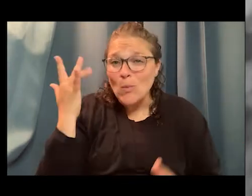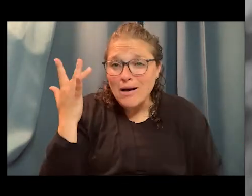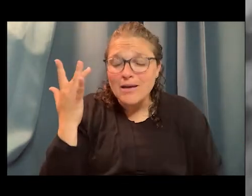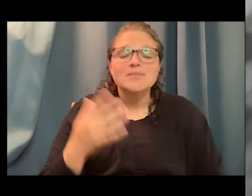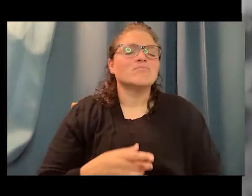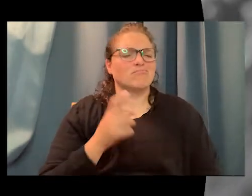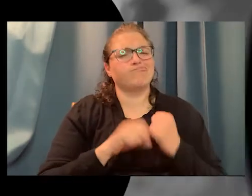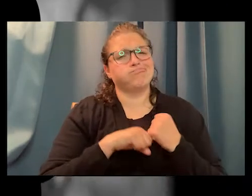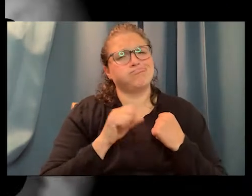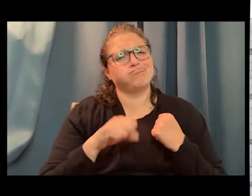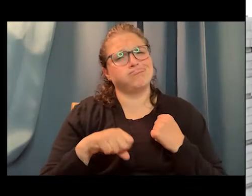way too long.